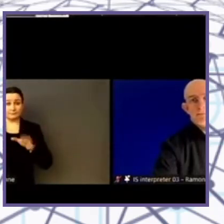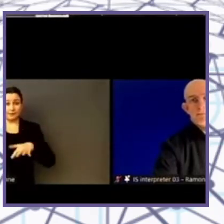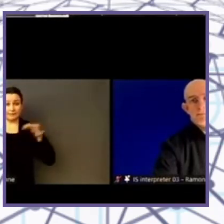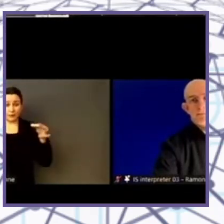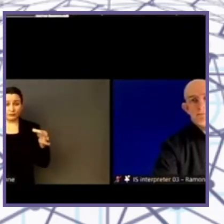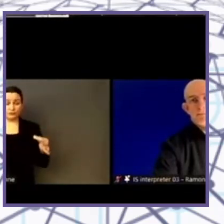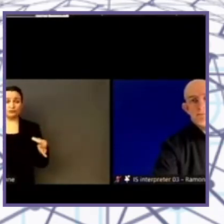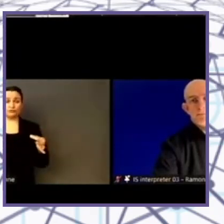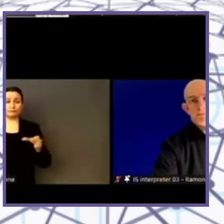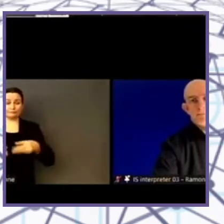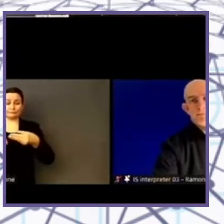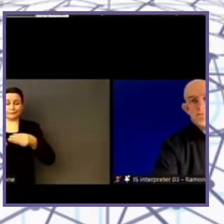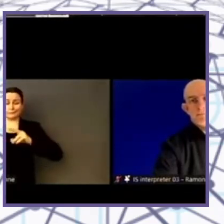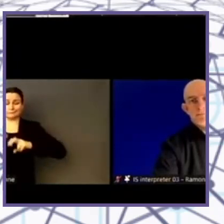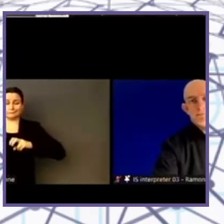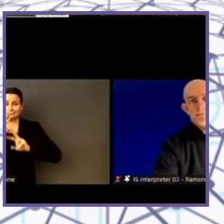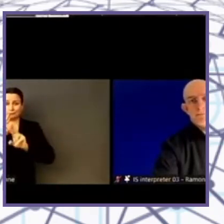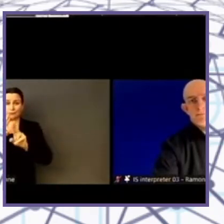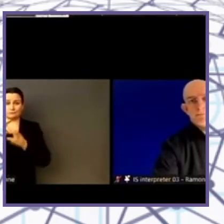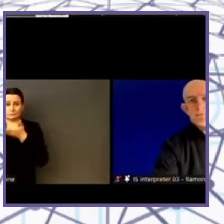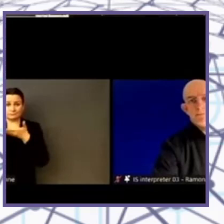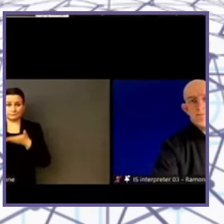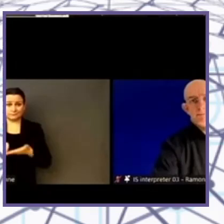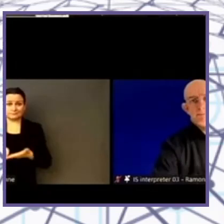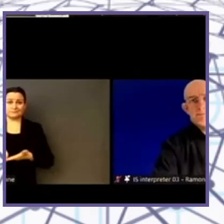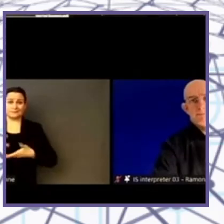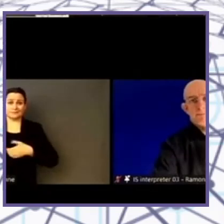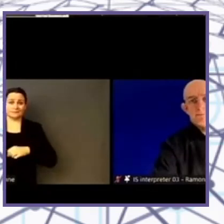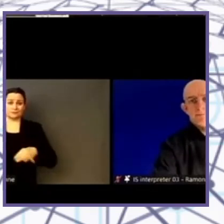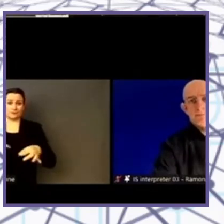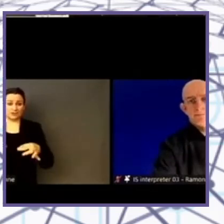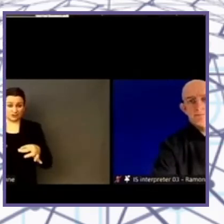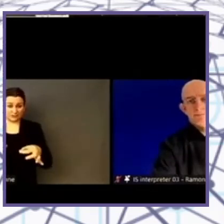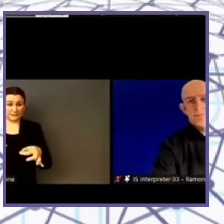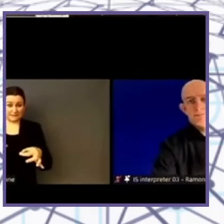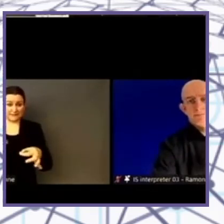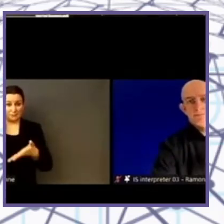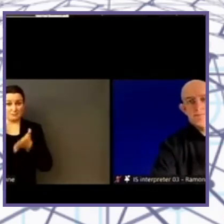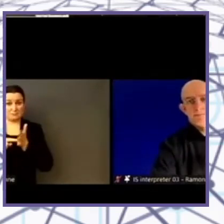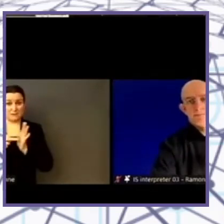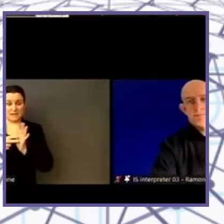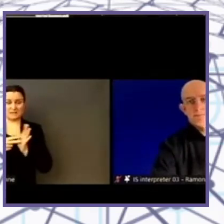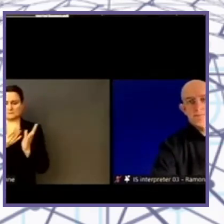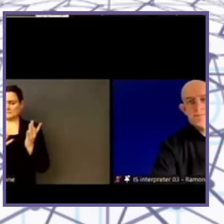projects, proposals and strategic plans for individuals and civil society organisations.